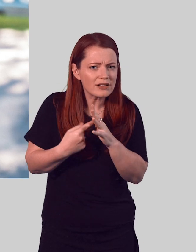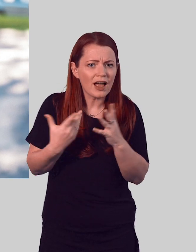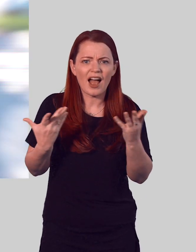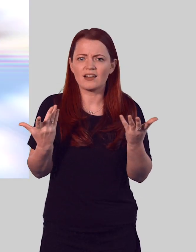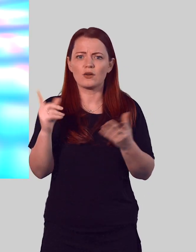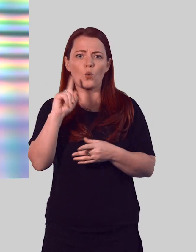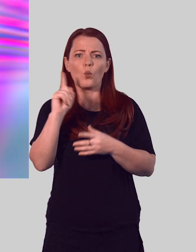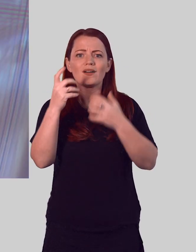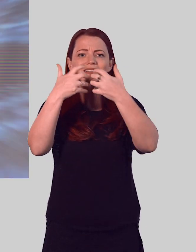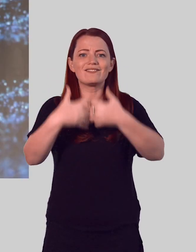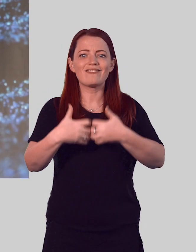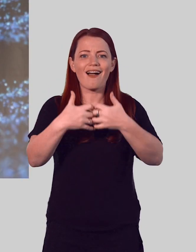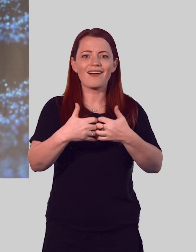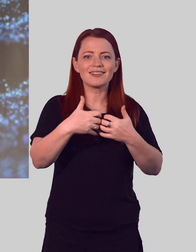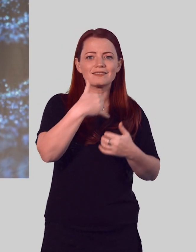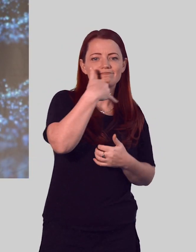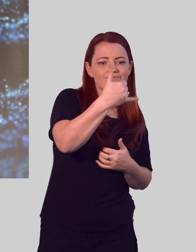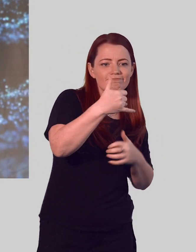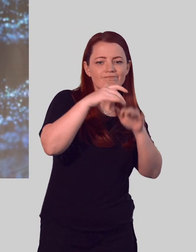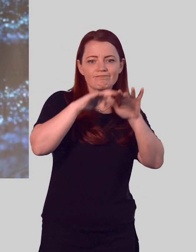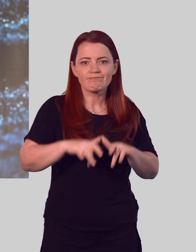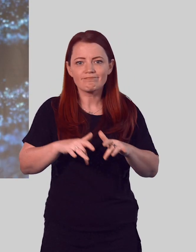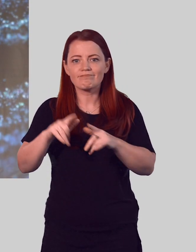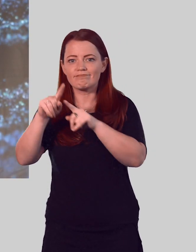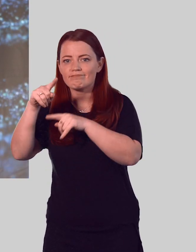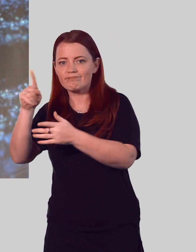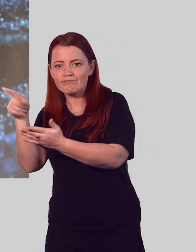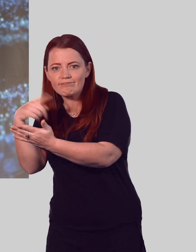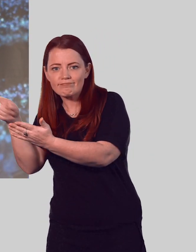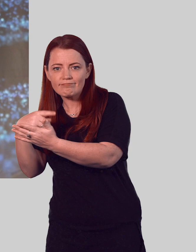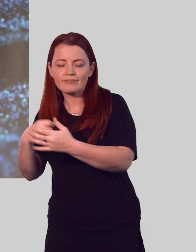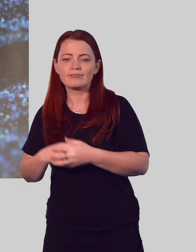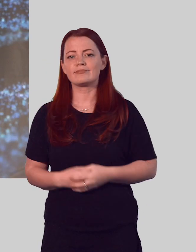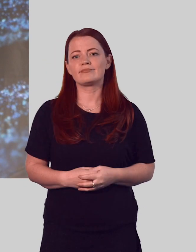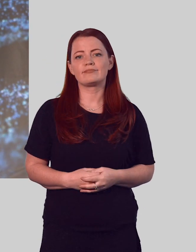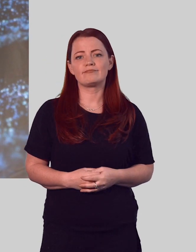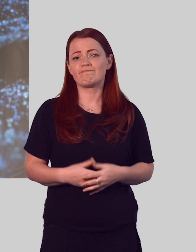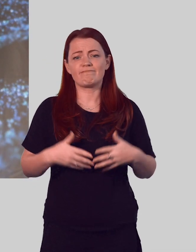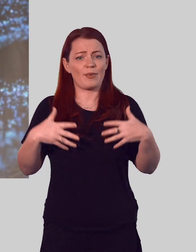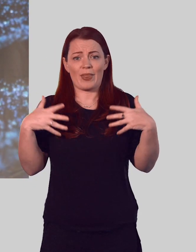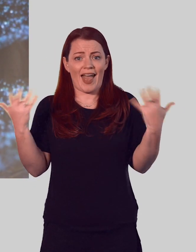As with any participatory theatre it's important to consider the needs of